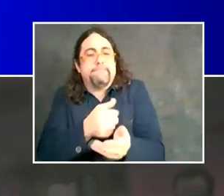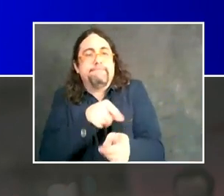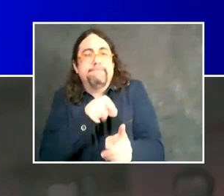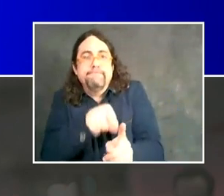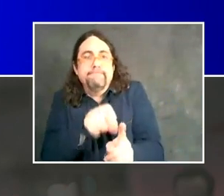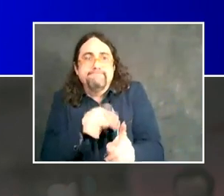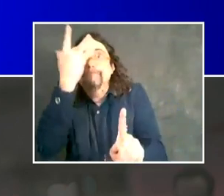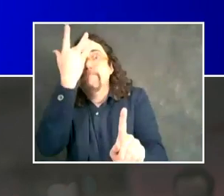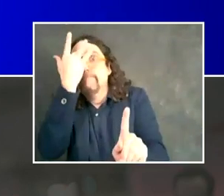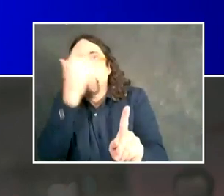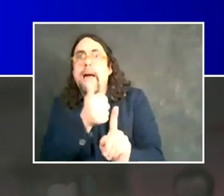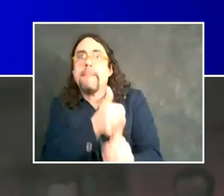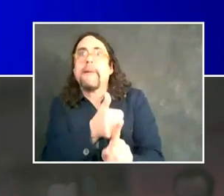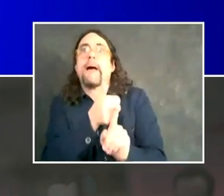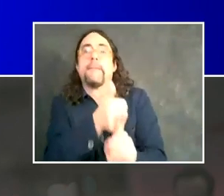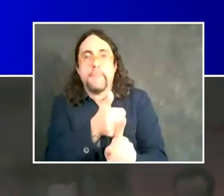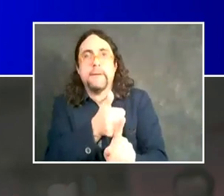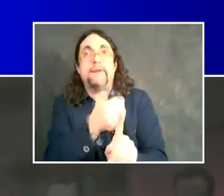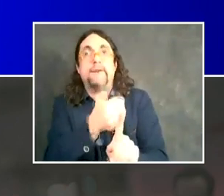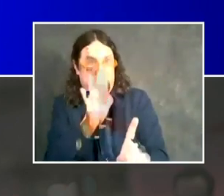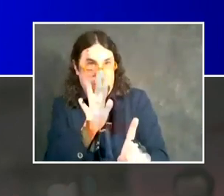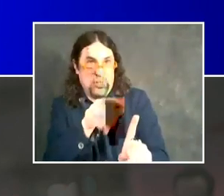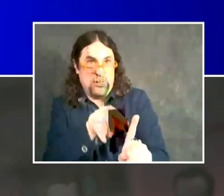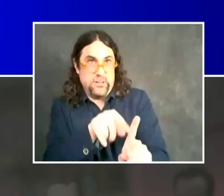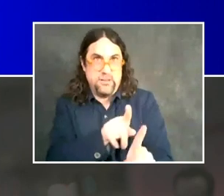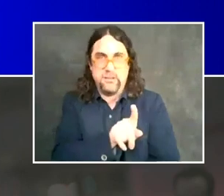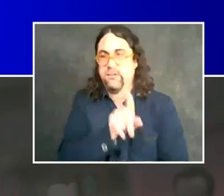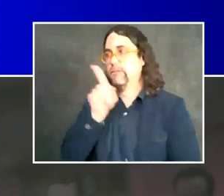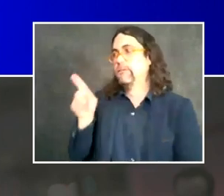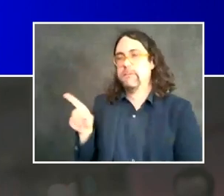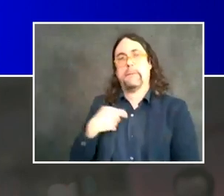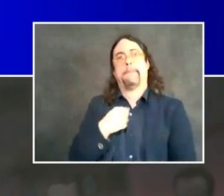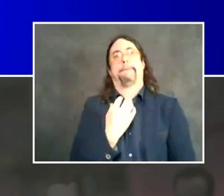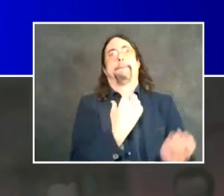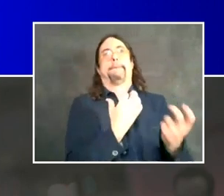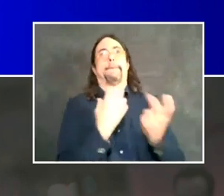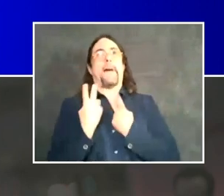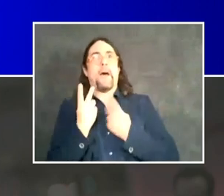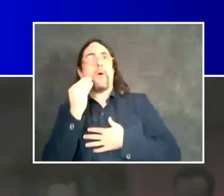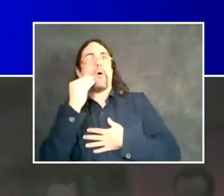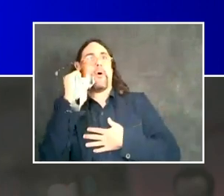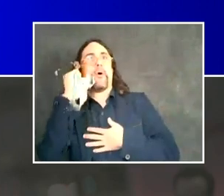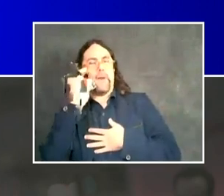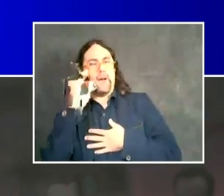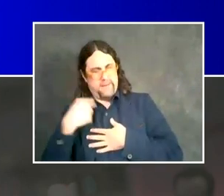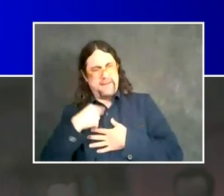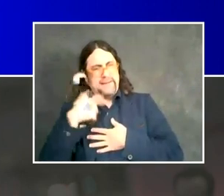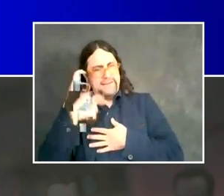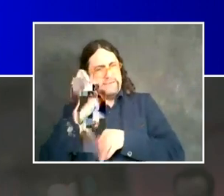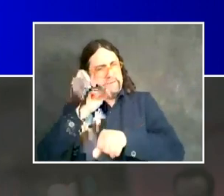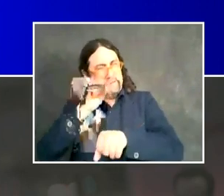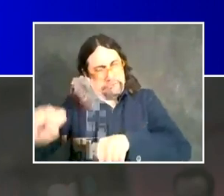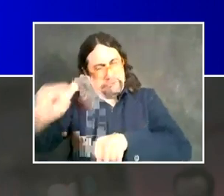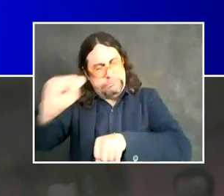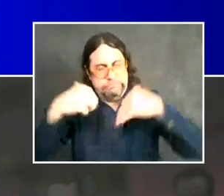HOW DO THESE HEALERS MANAGE THEIR STRESS AFTER SEEING SO